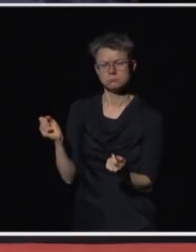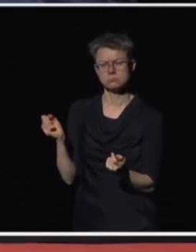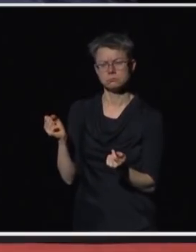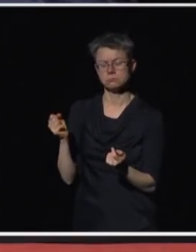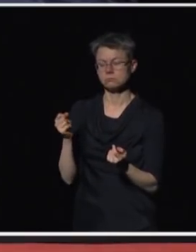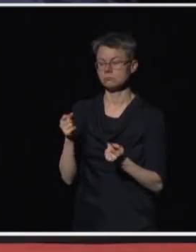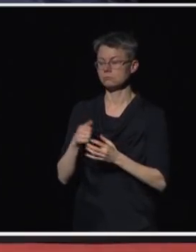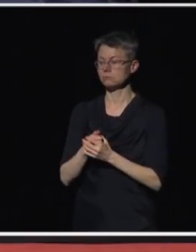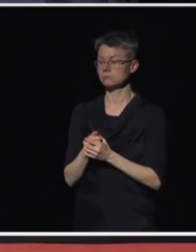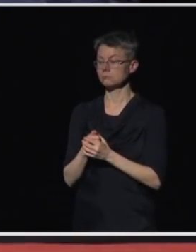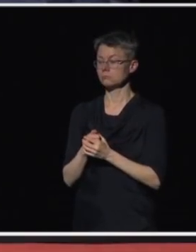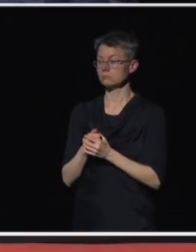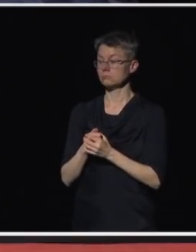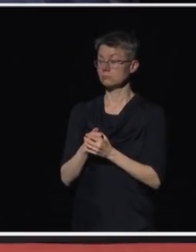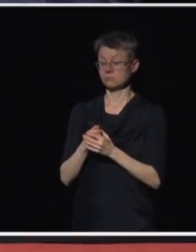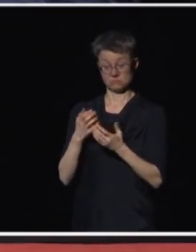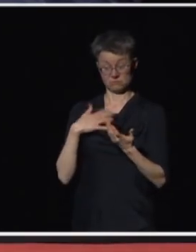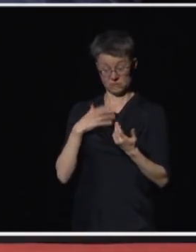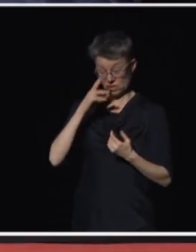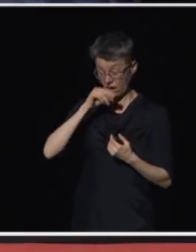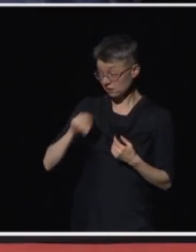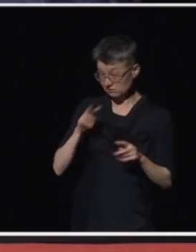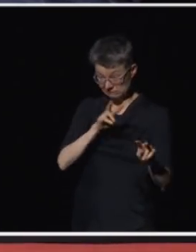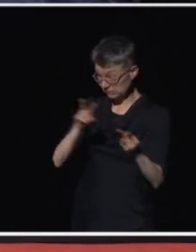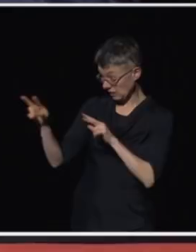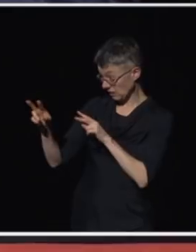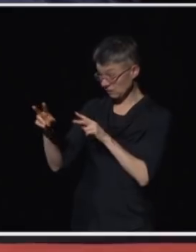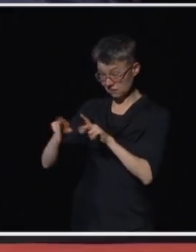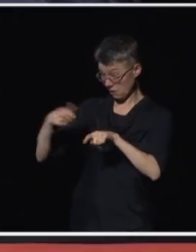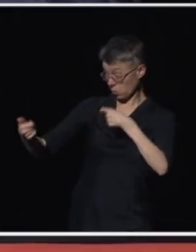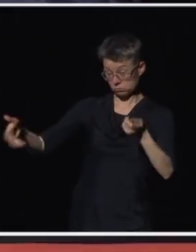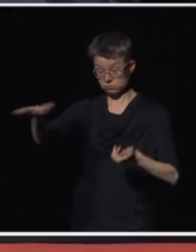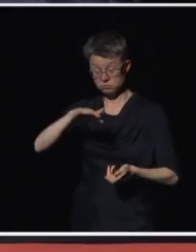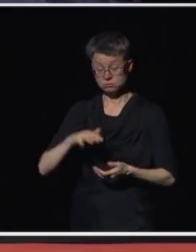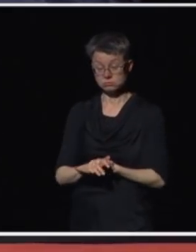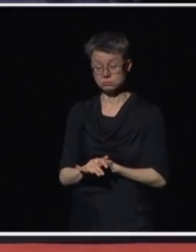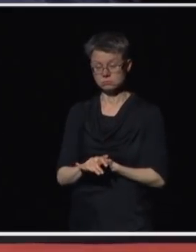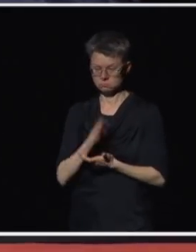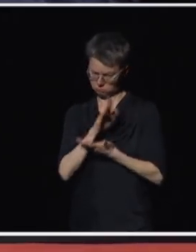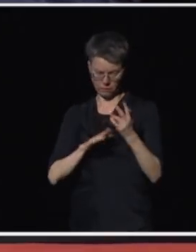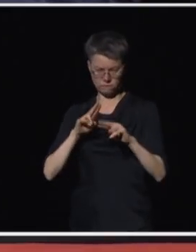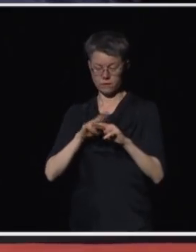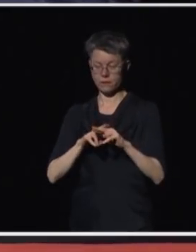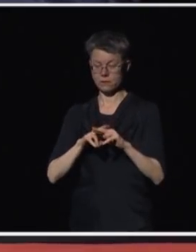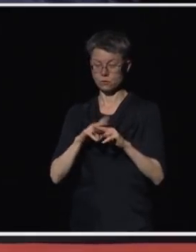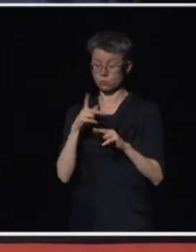that that was most manifested was in the neighbourhood. You know? Both of my parents. It was a strong, you know, fight them or fight me sort of thing.